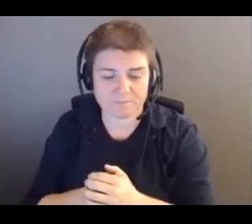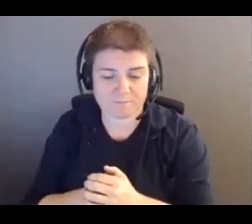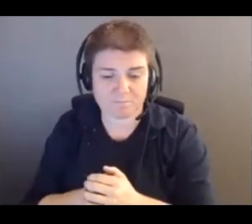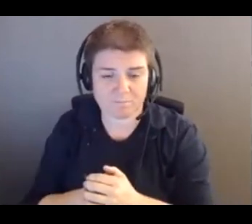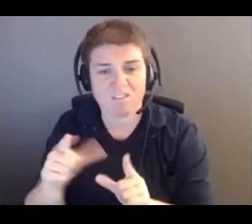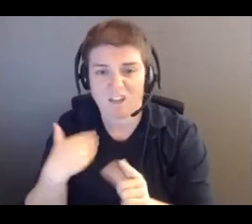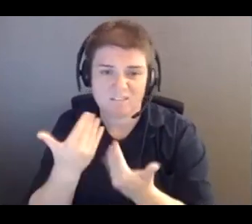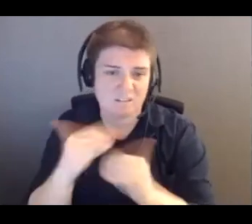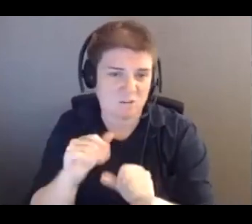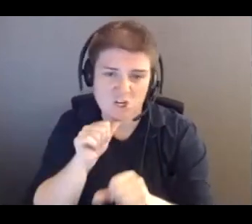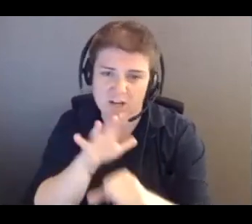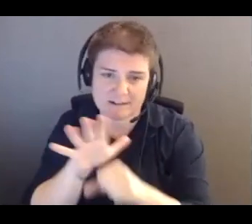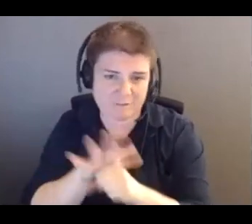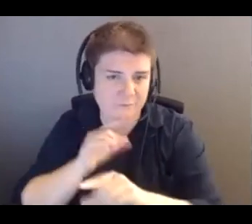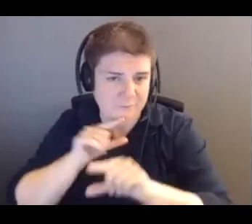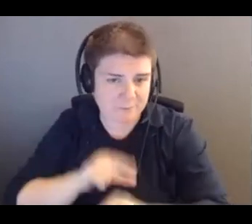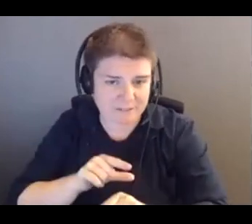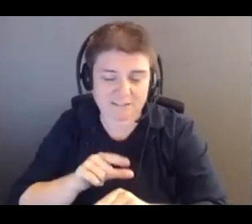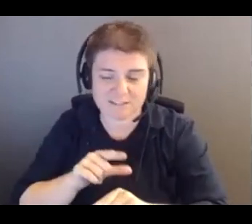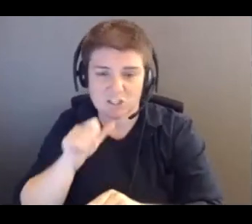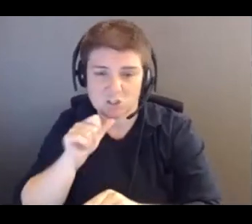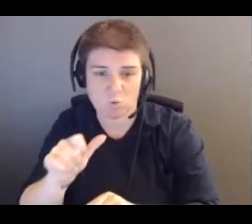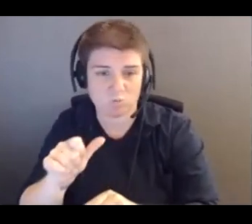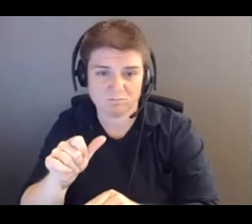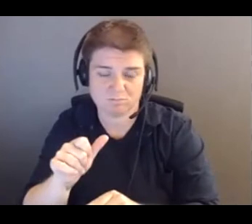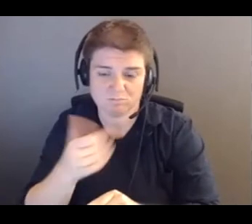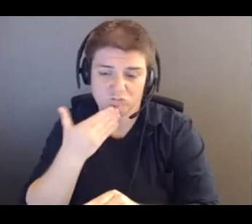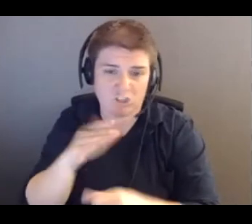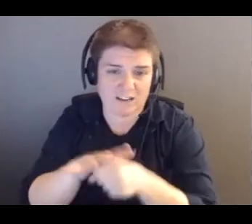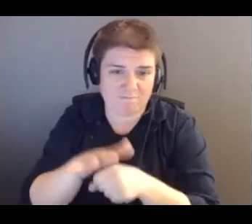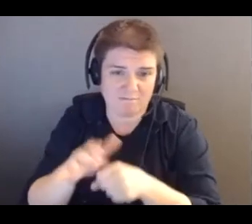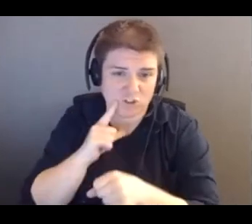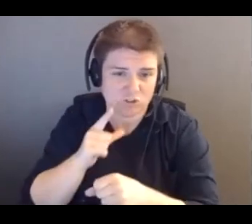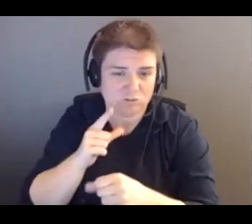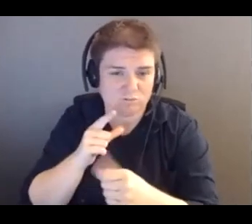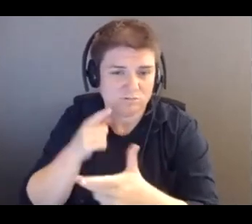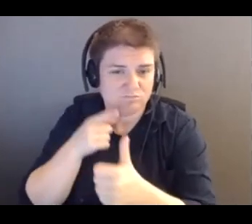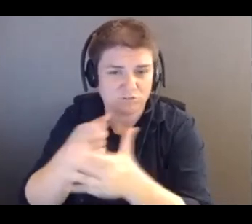insufficient responses that do not sufficiently address the criteria of the program. Weak